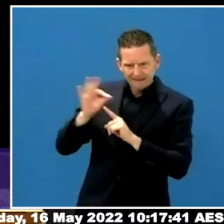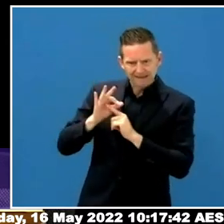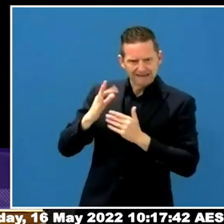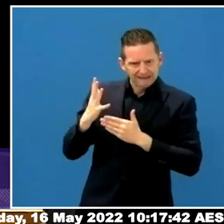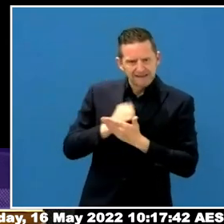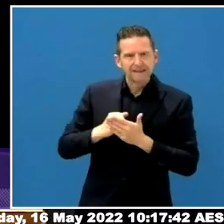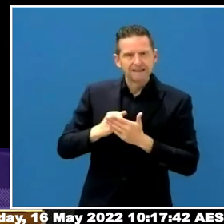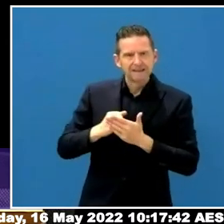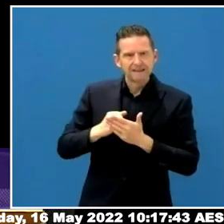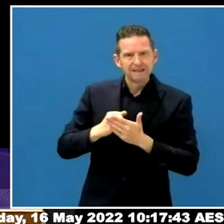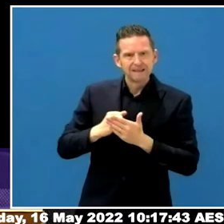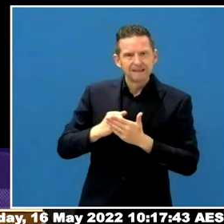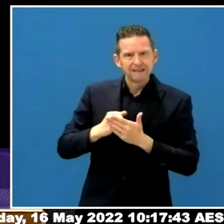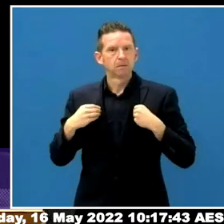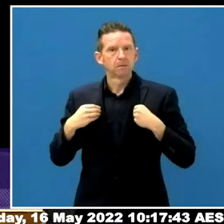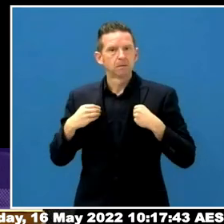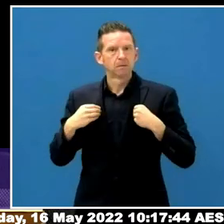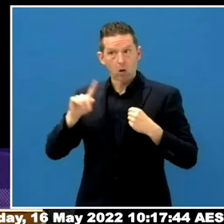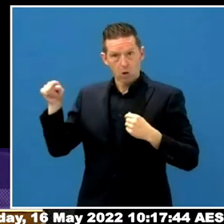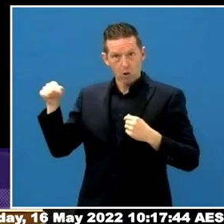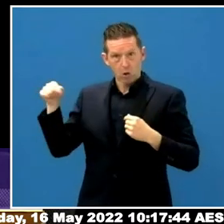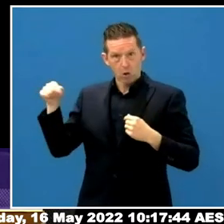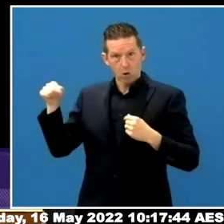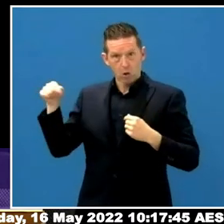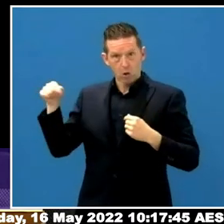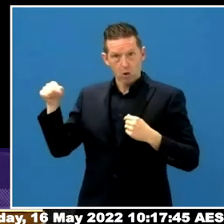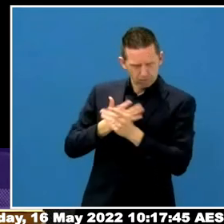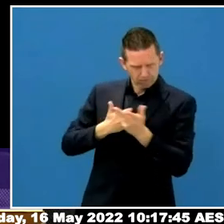of that strategy on the safety and quality of services being provided.